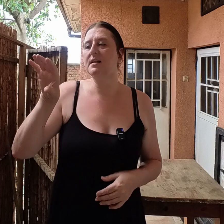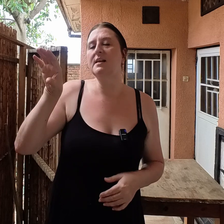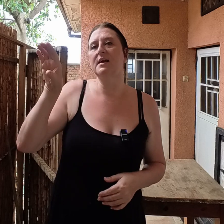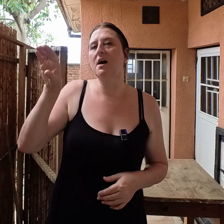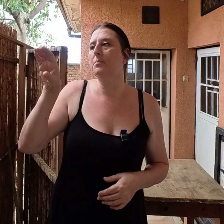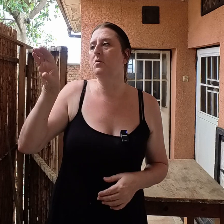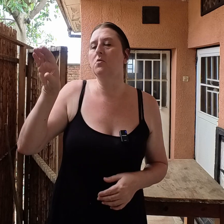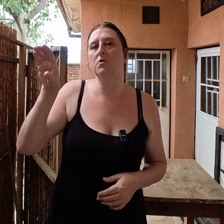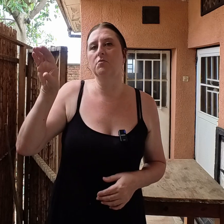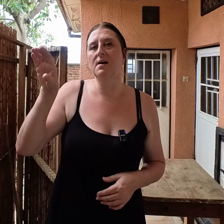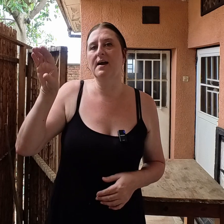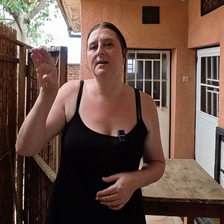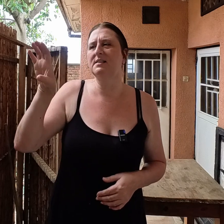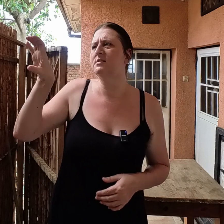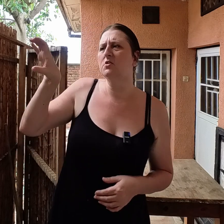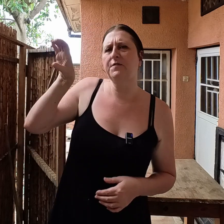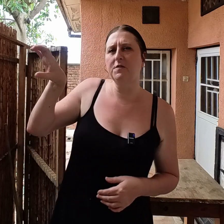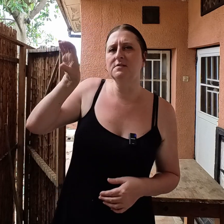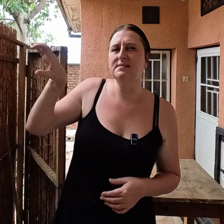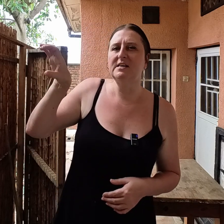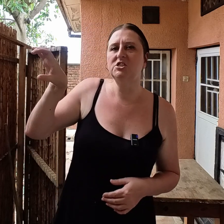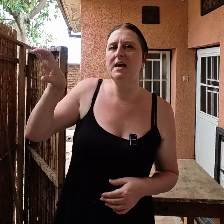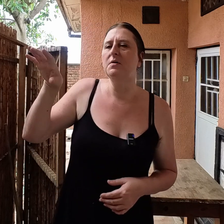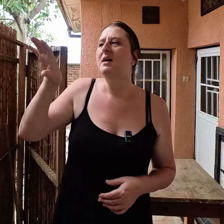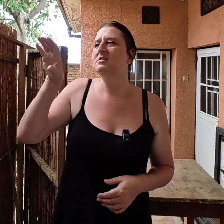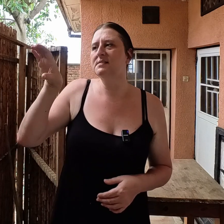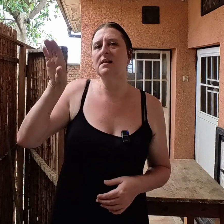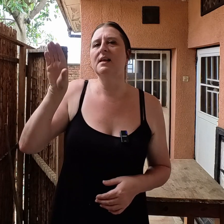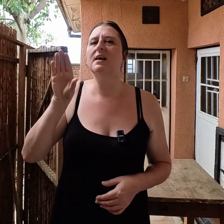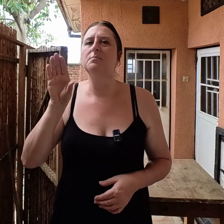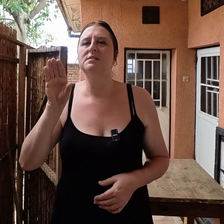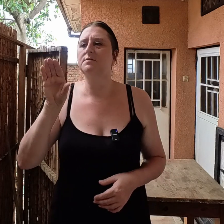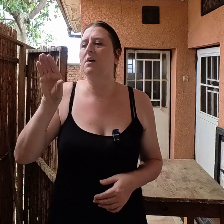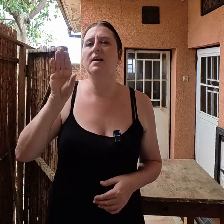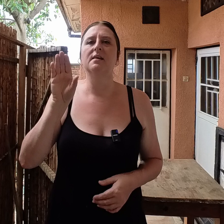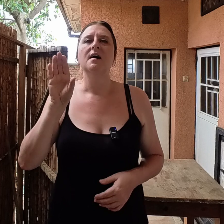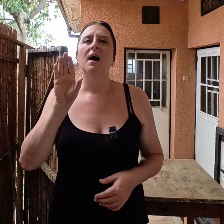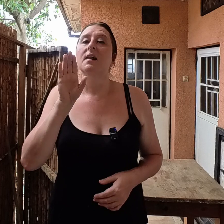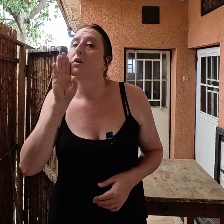slightly cup your your right hand. It's not a full C-shape, just slightly cupped is fine, like